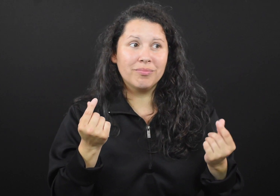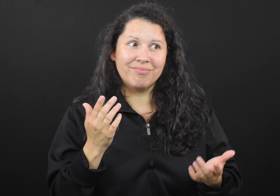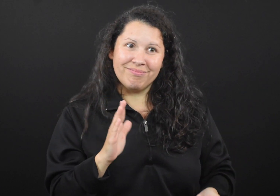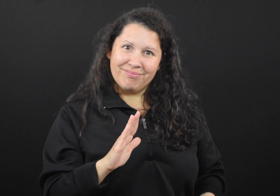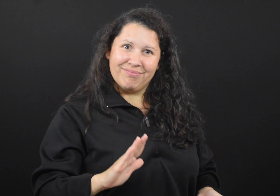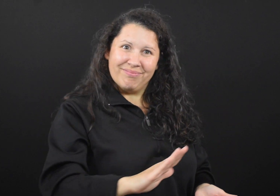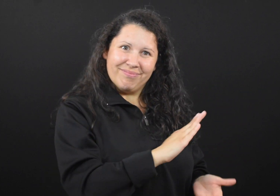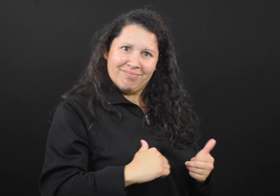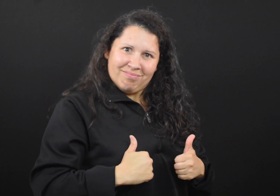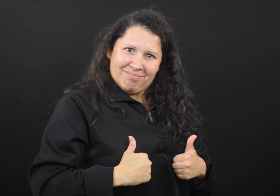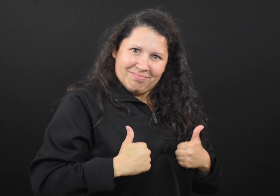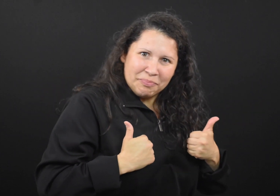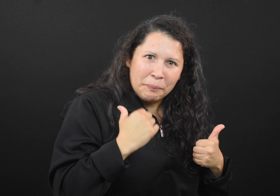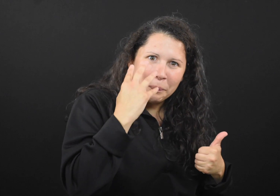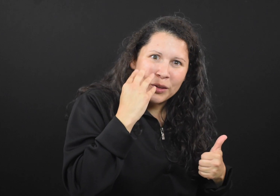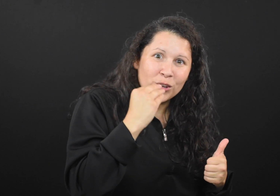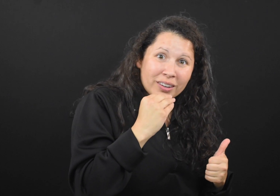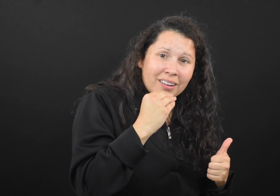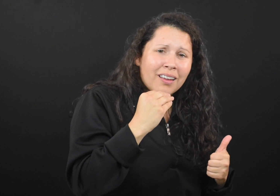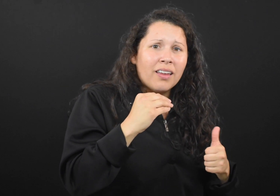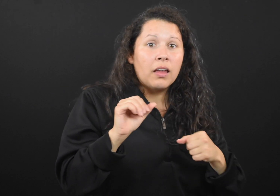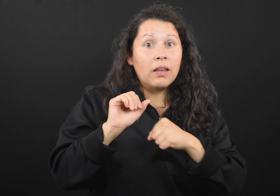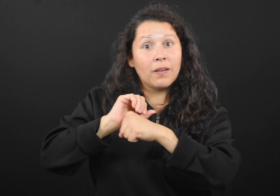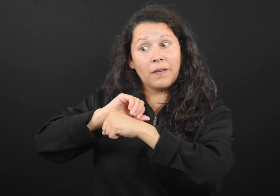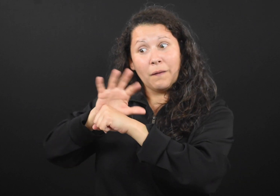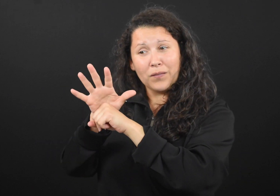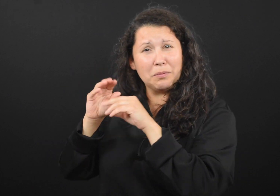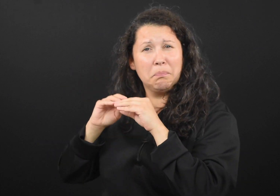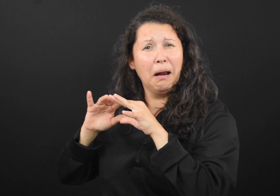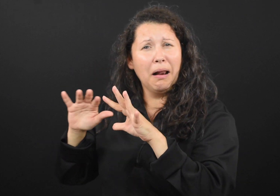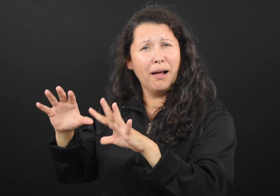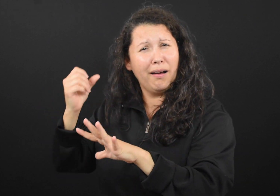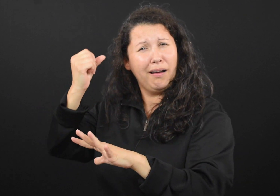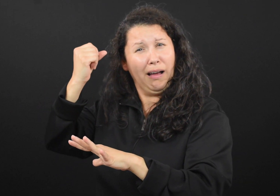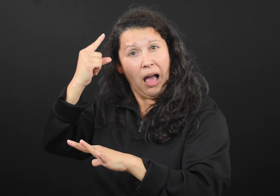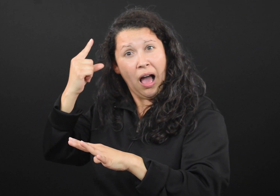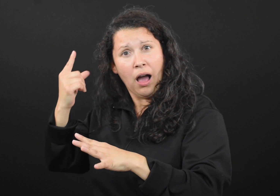Community Liaisons have brought their own lived experience and understanding of the